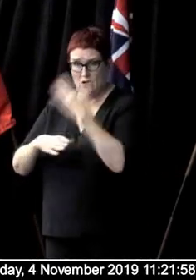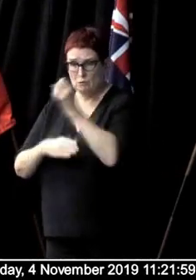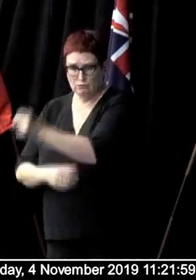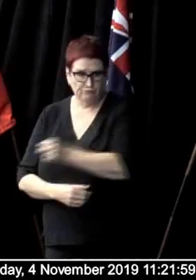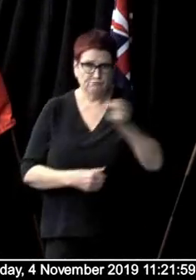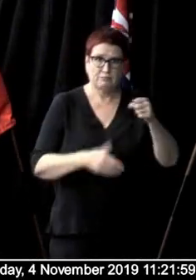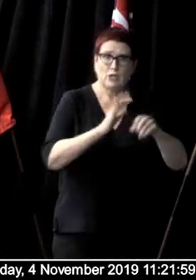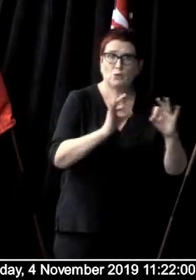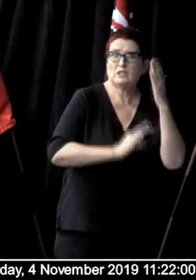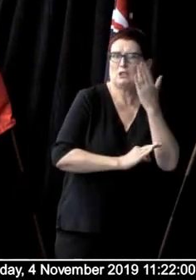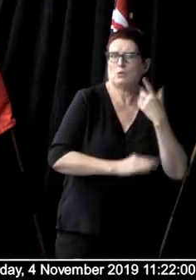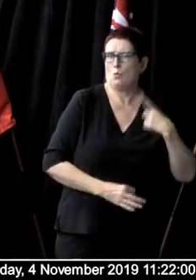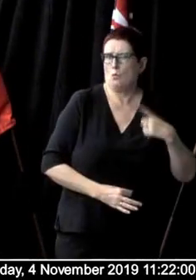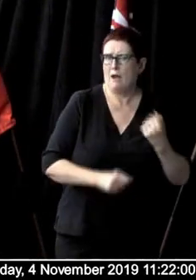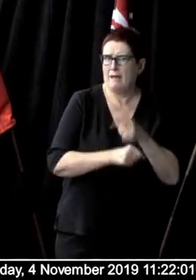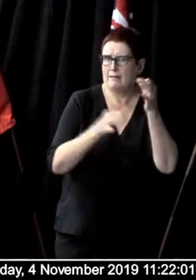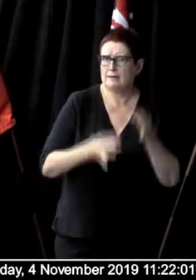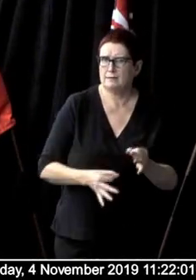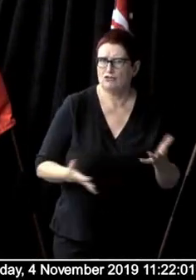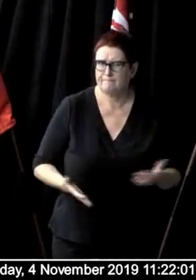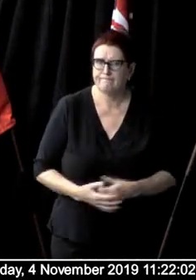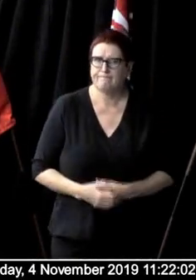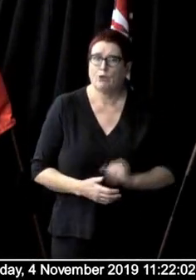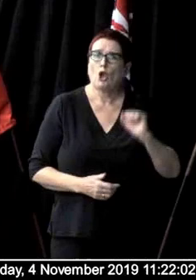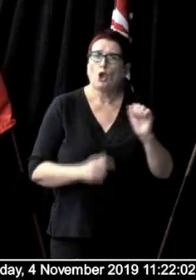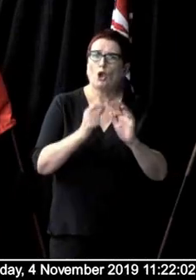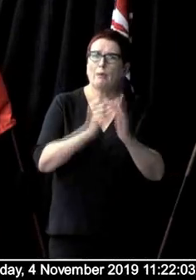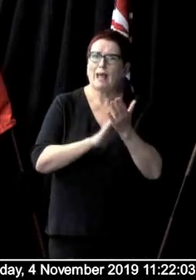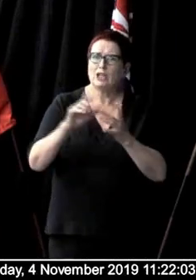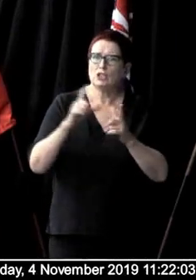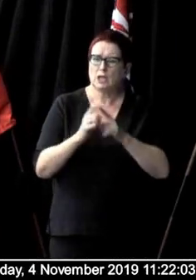Dr Mann notes in her thesis that the good school life that inclusive education